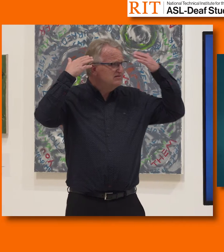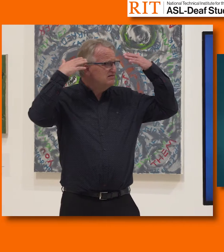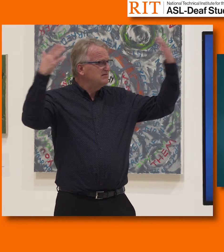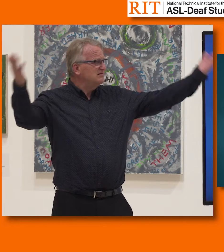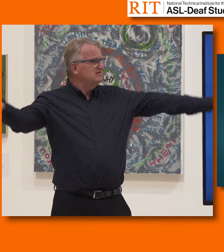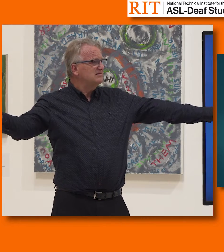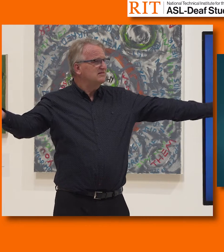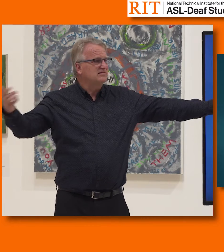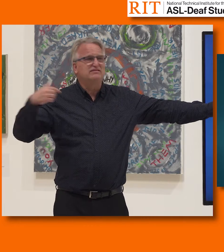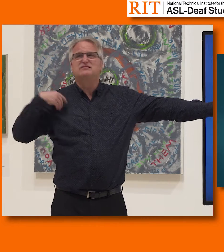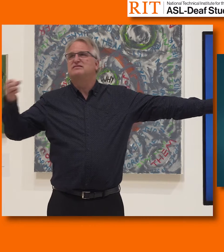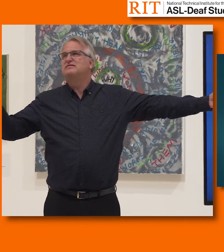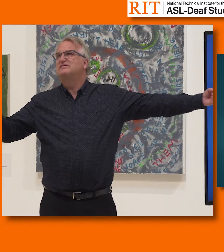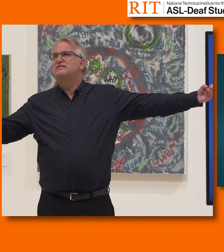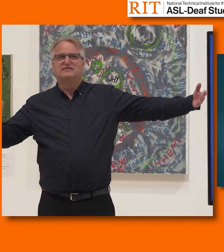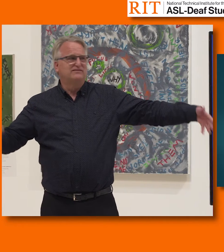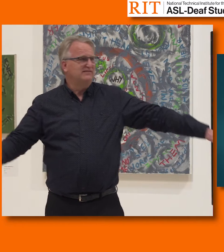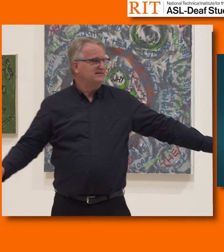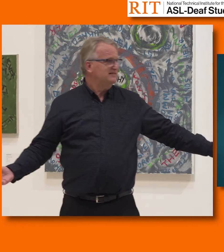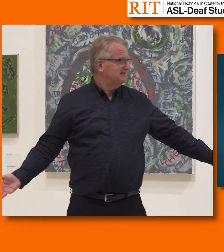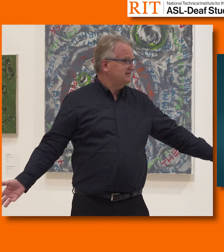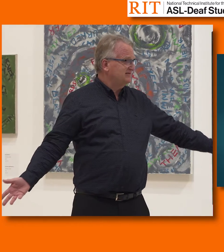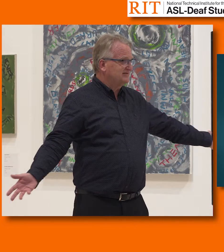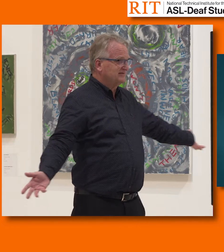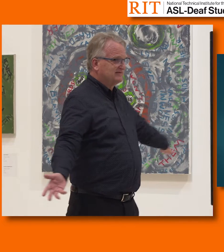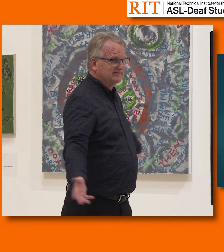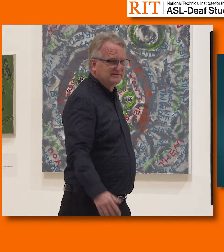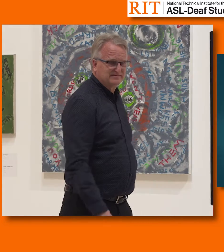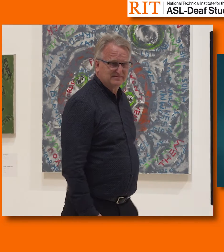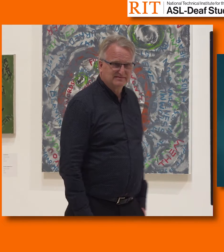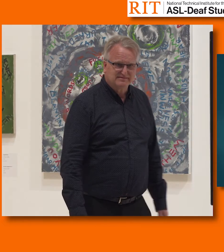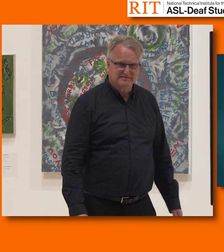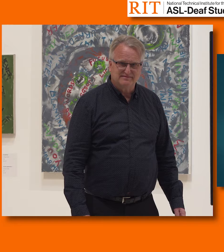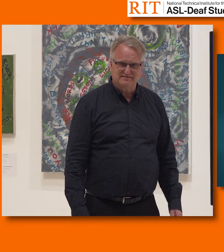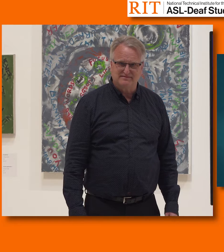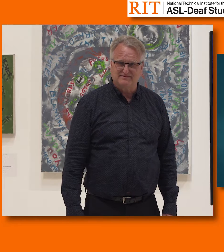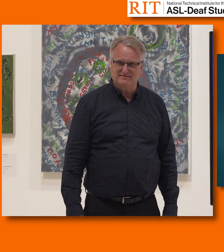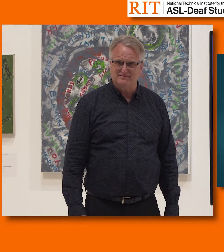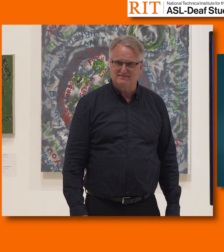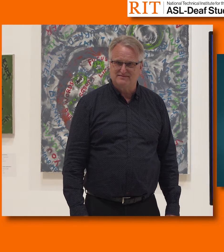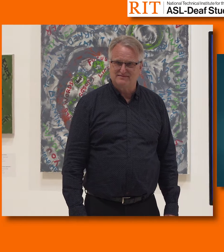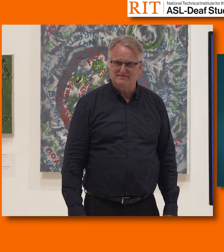no idea how they feel when they're leaving, because I present my information, I hope for the best,